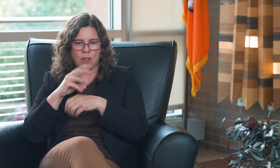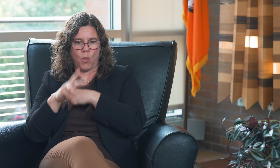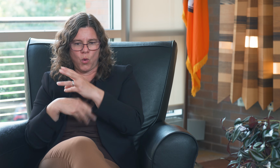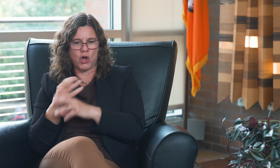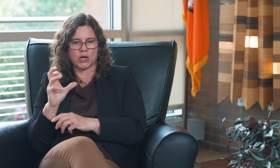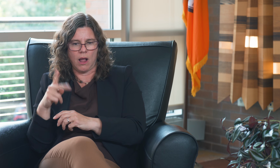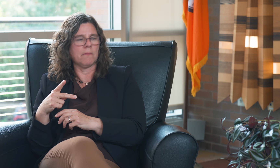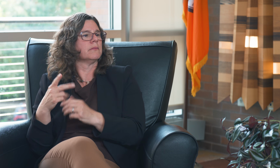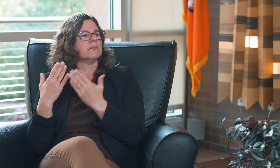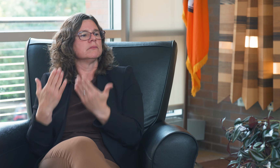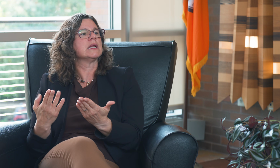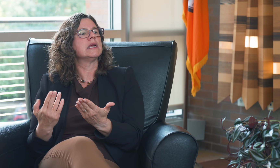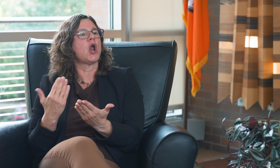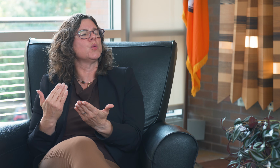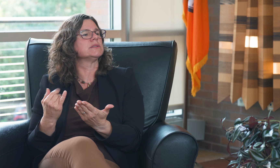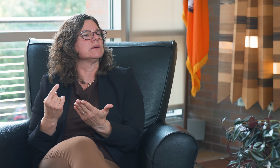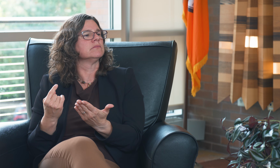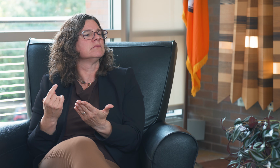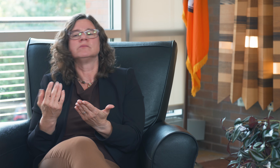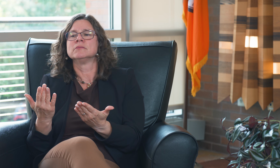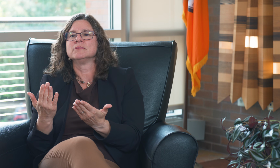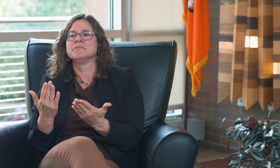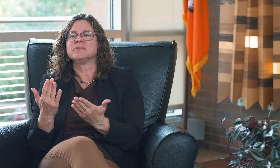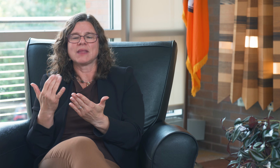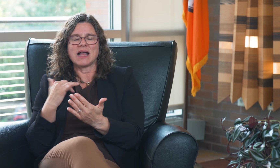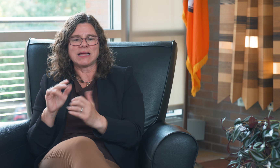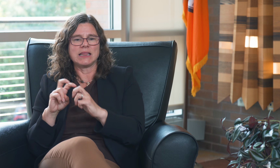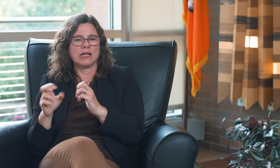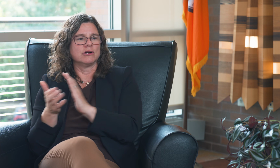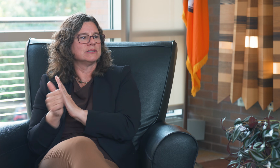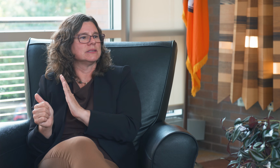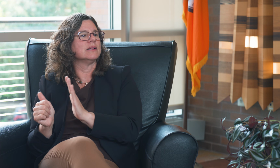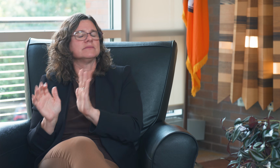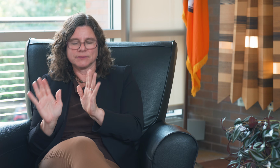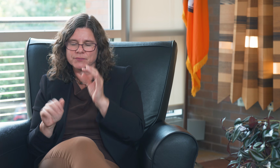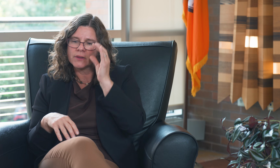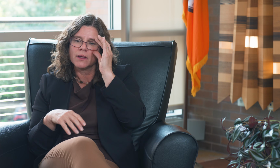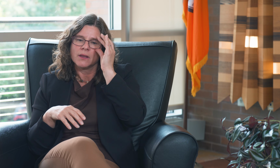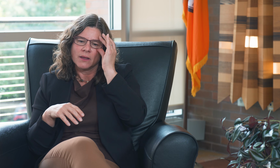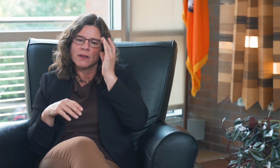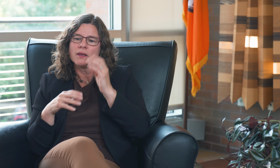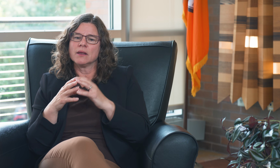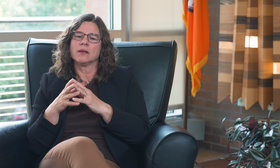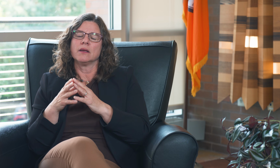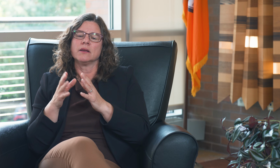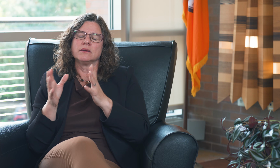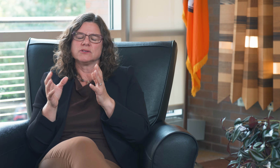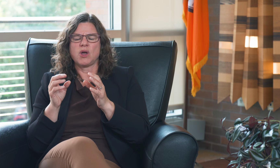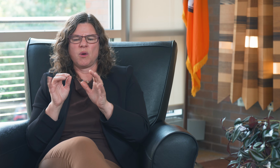who has played in the World Cup, he knows it. He has those analytical skills.